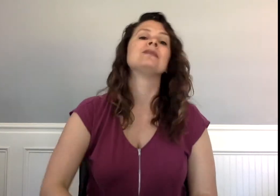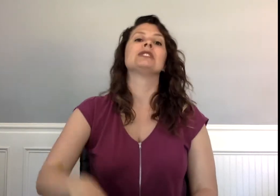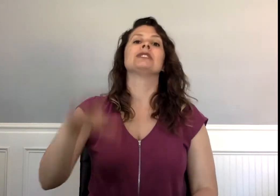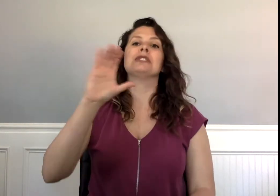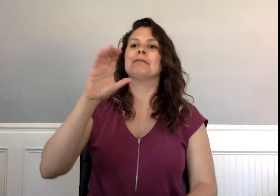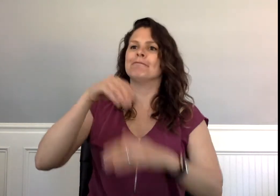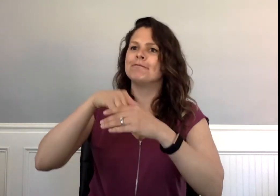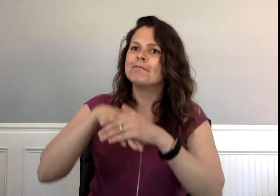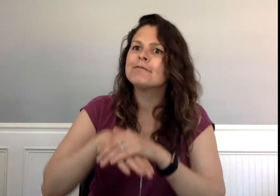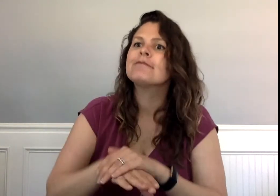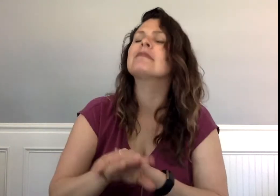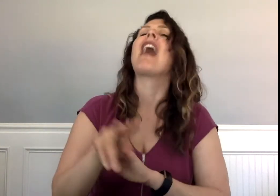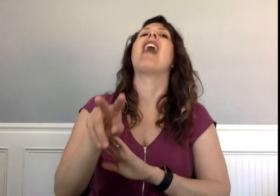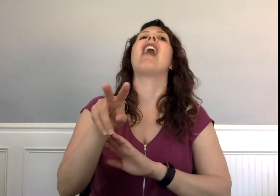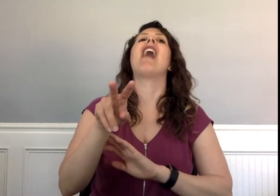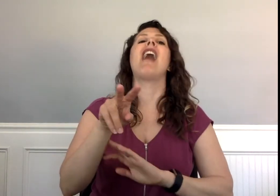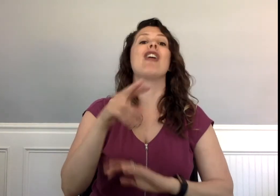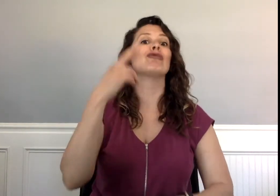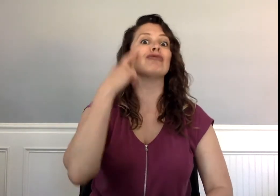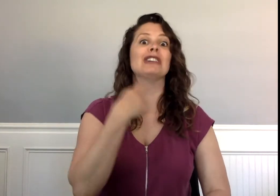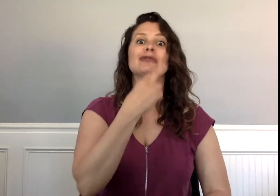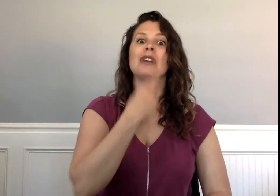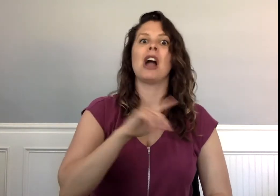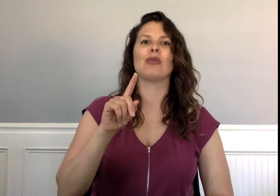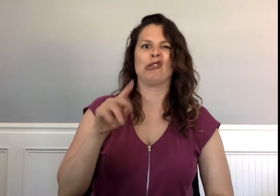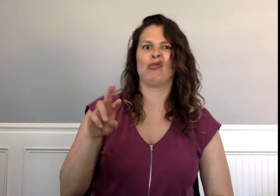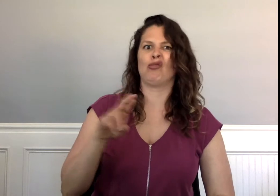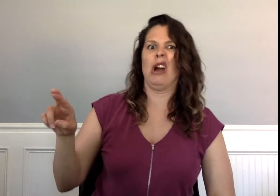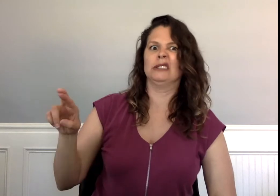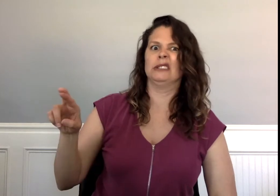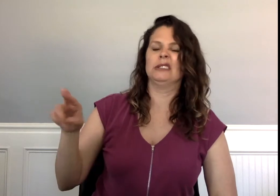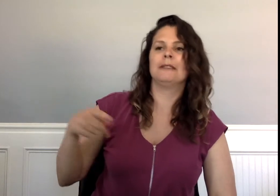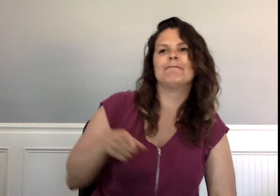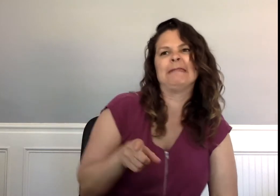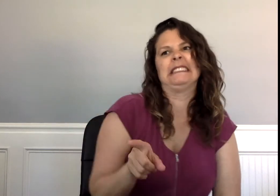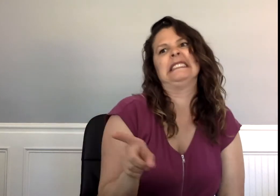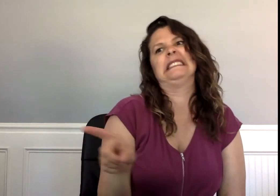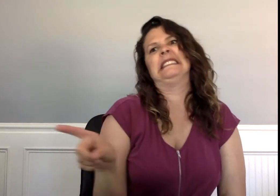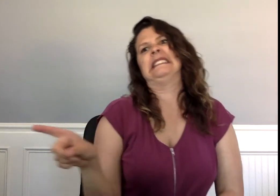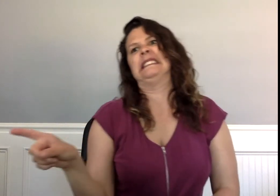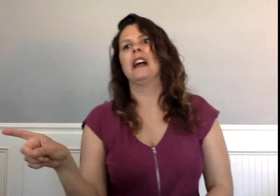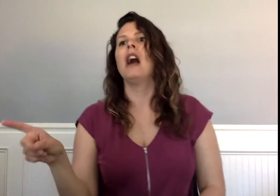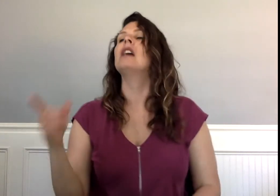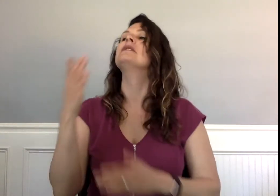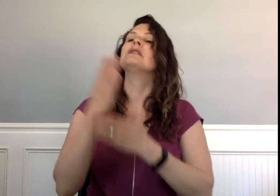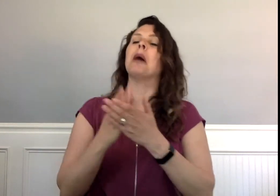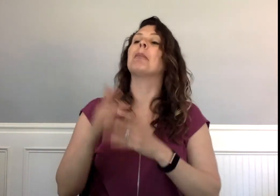Charlie stepped into. The Flying Hands Café was on the right.